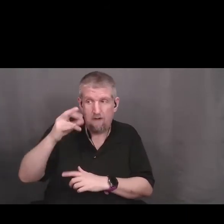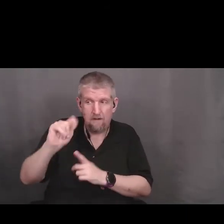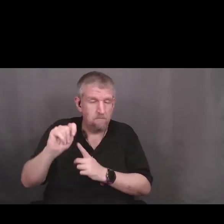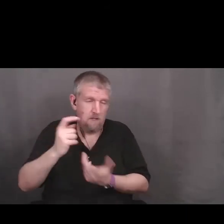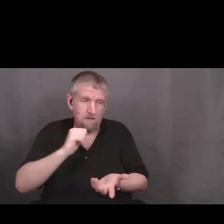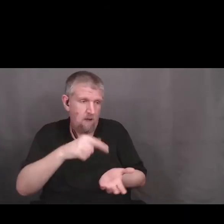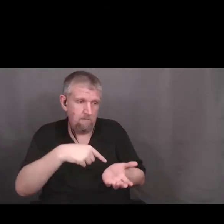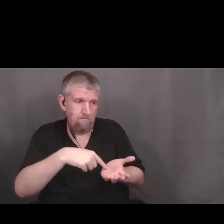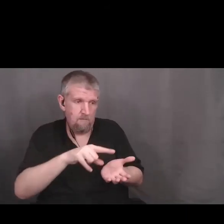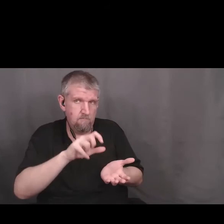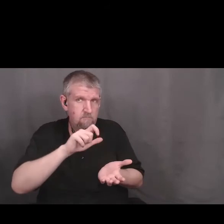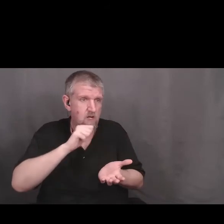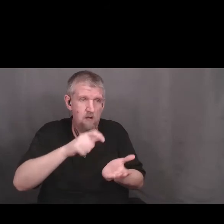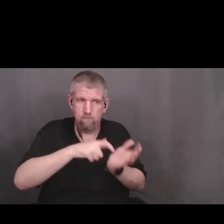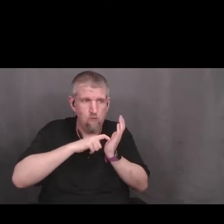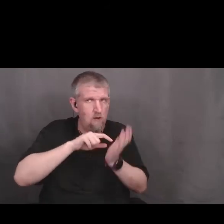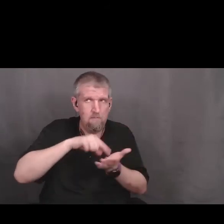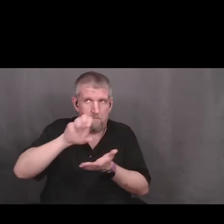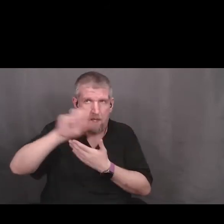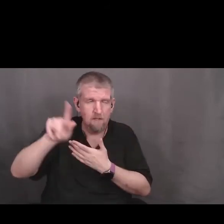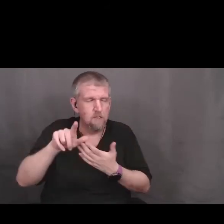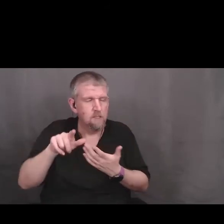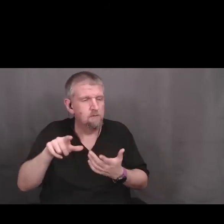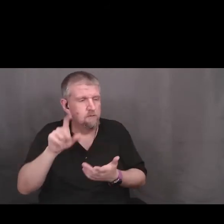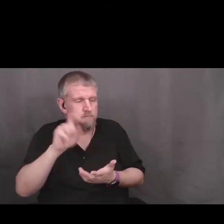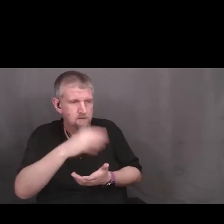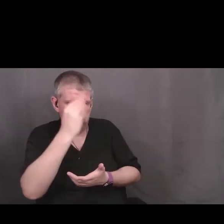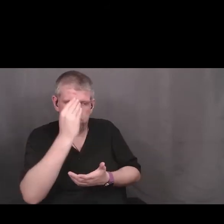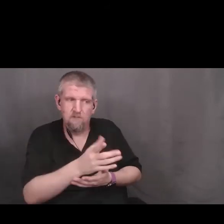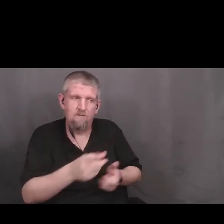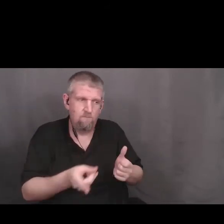So, the agency is supposed to inform clients of that.